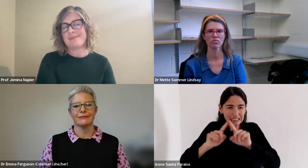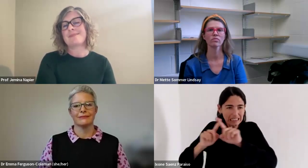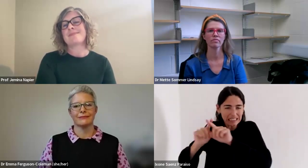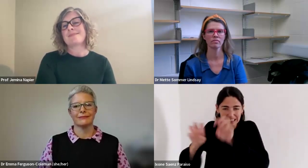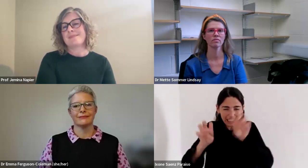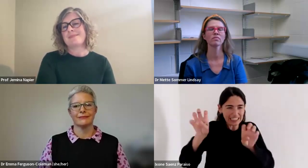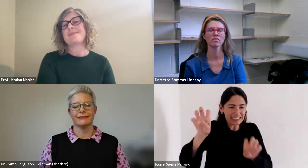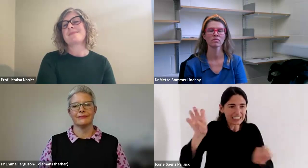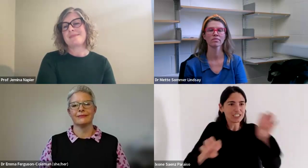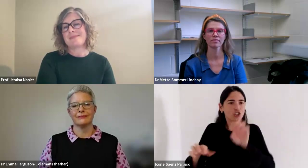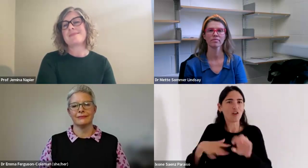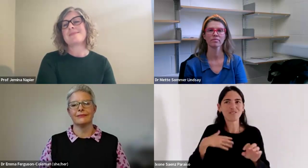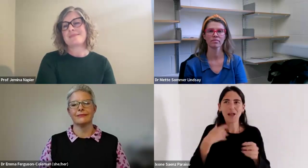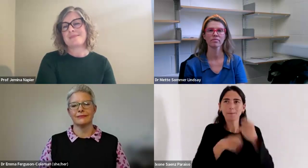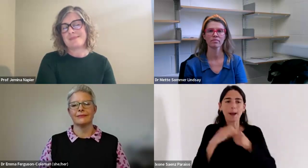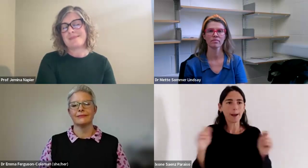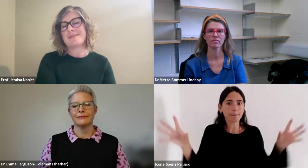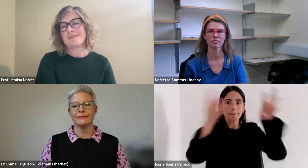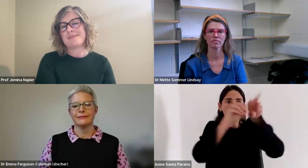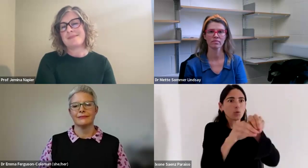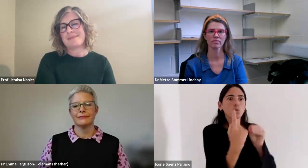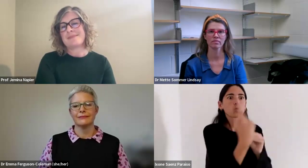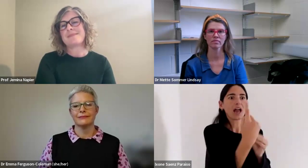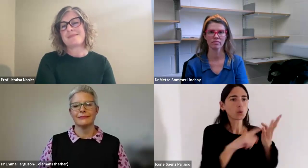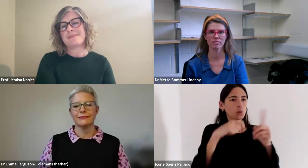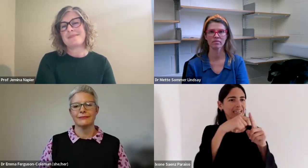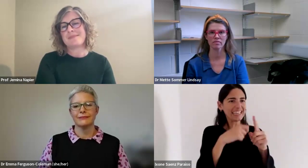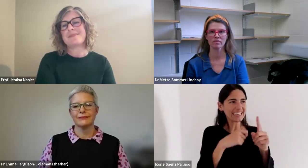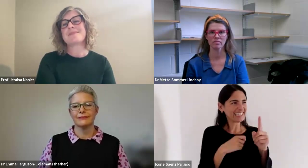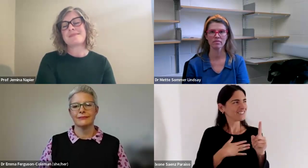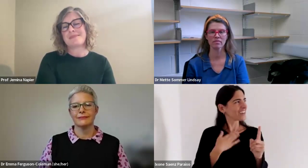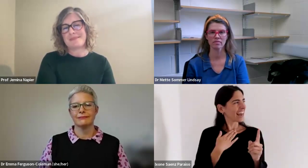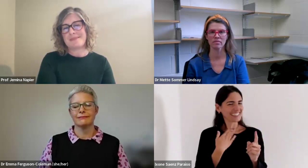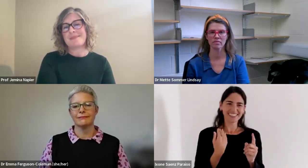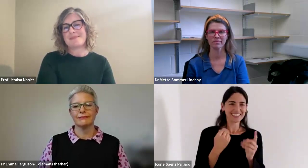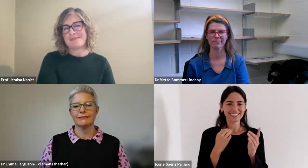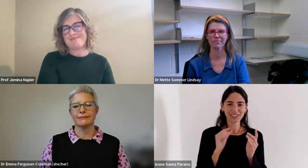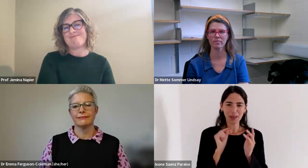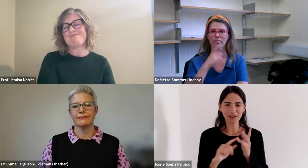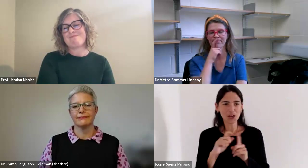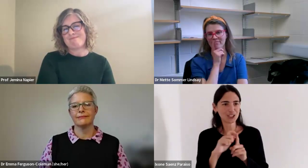that choose to go there, but Europe is a very different climate and to all come to one UK